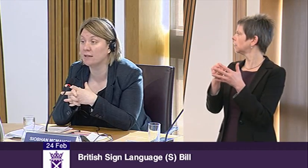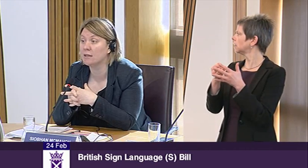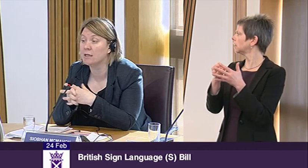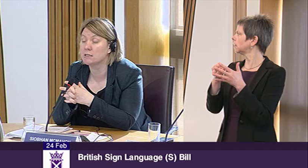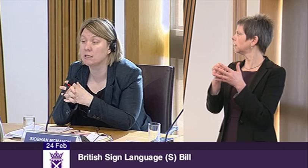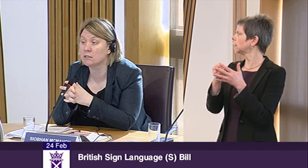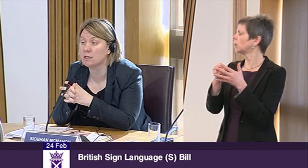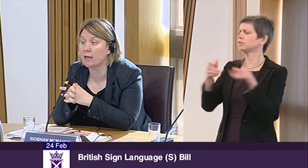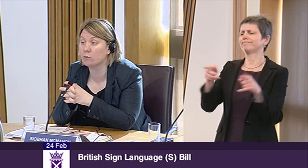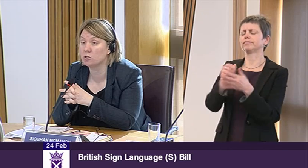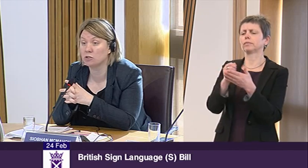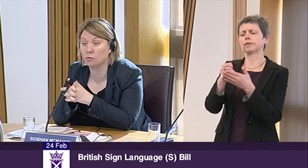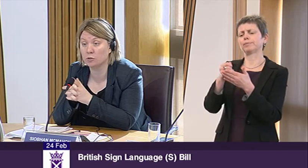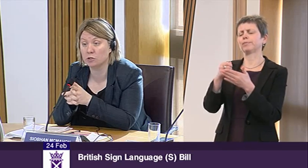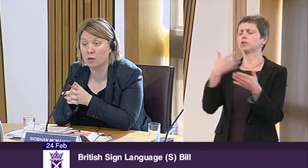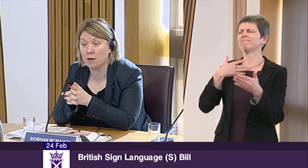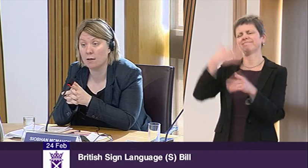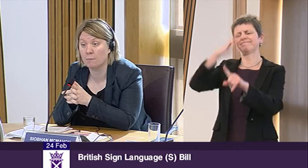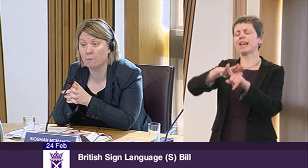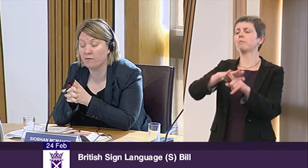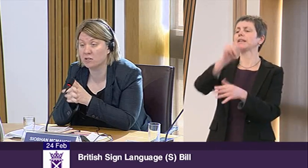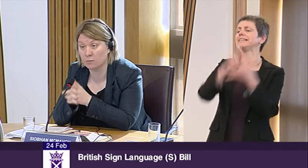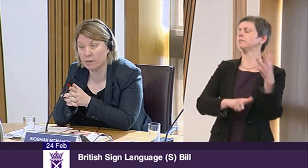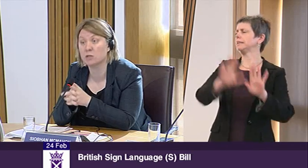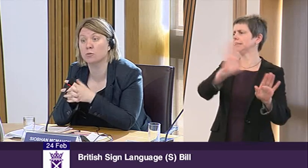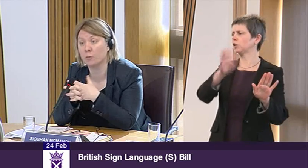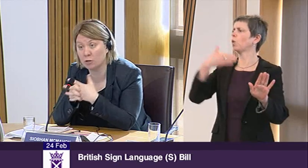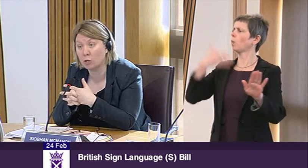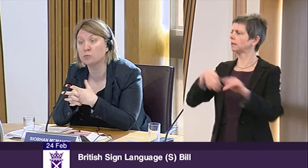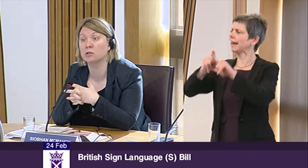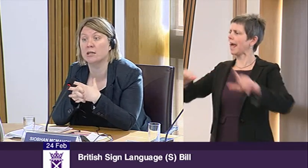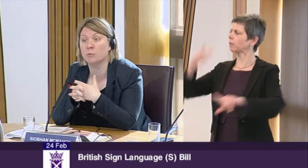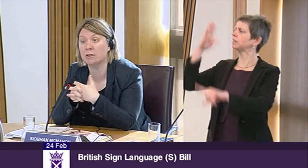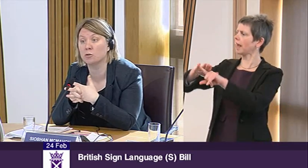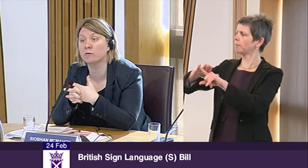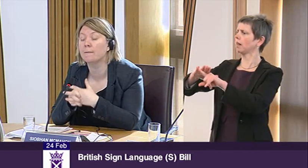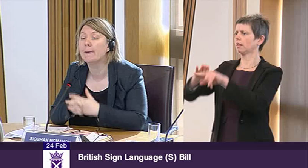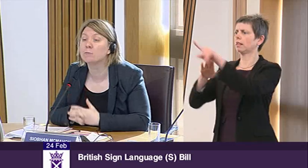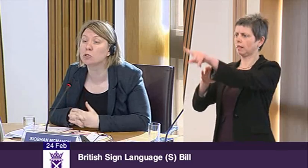than seeing this as an issue to do with language and the cultural aspects that Professor Dunbar